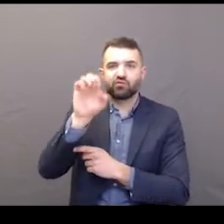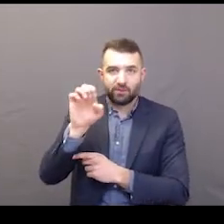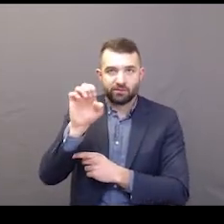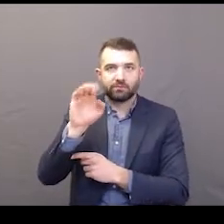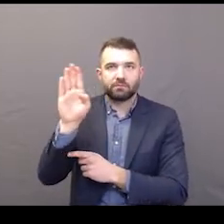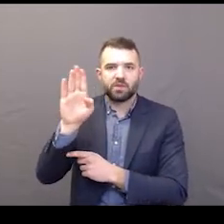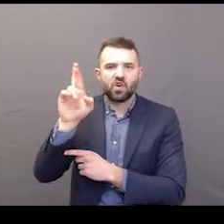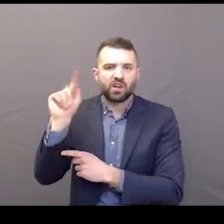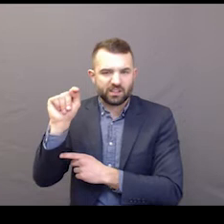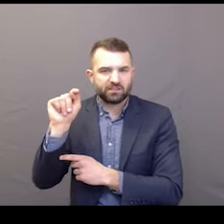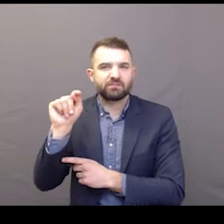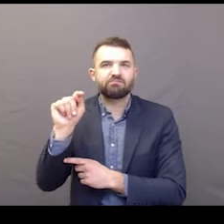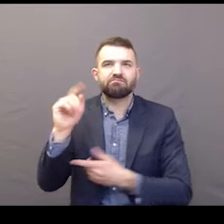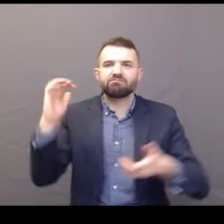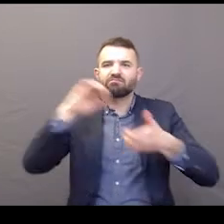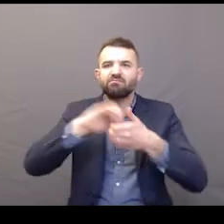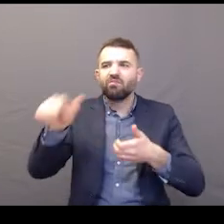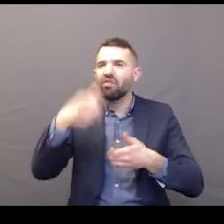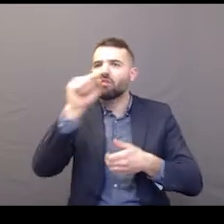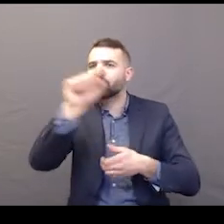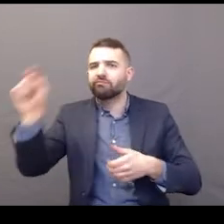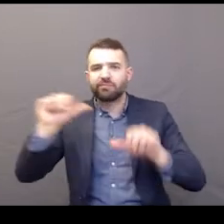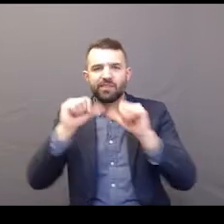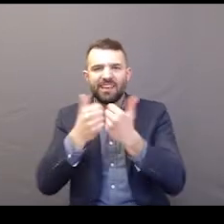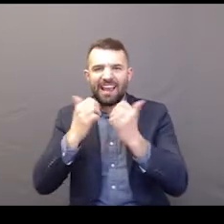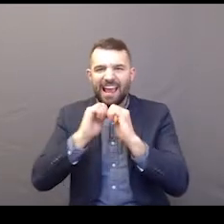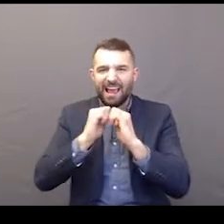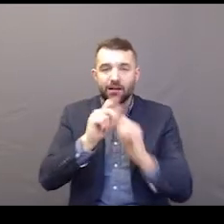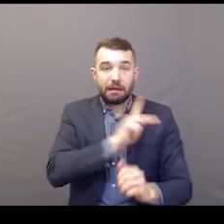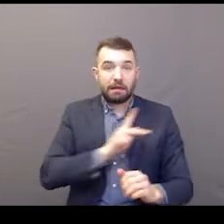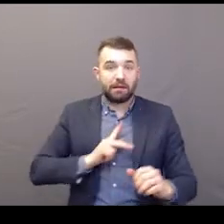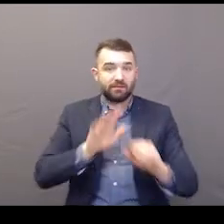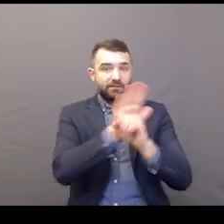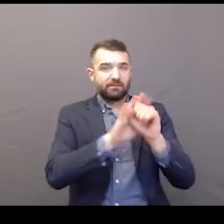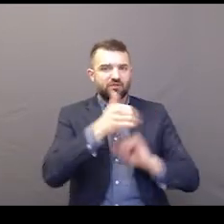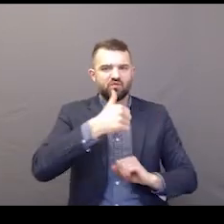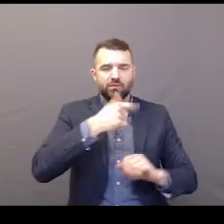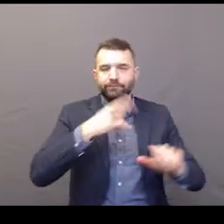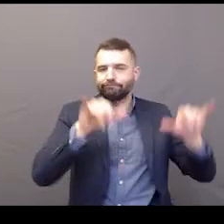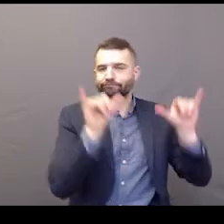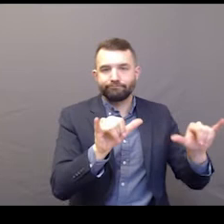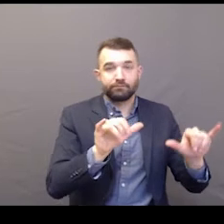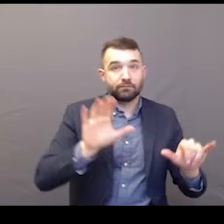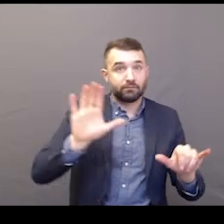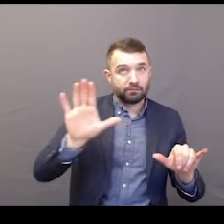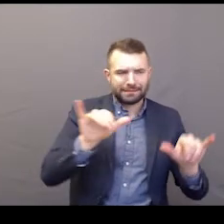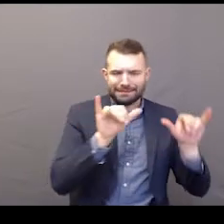King County Metro will continue to serve bus stops along SR 522 and NE 145th, including at